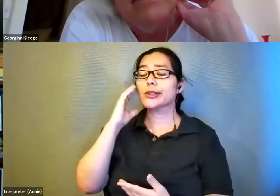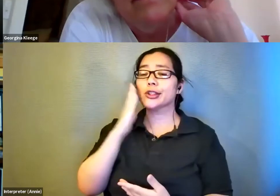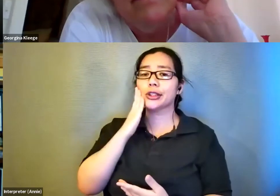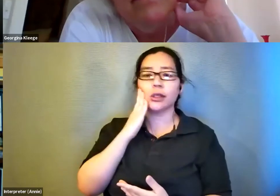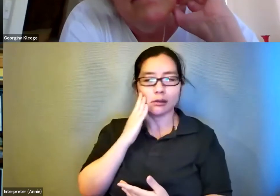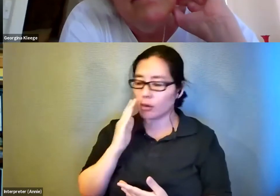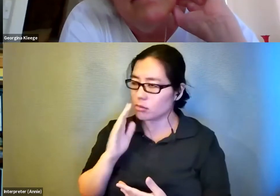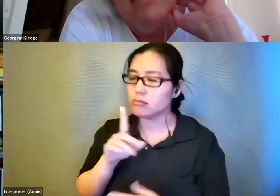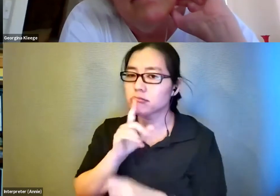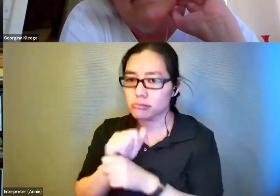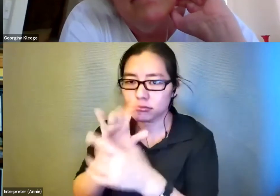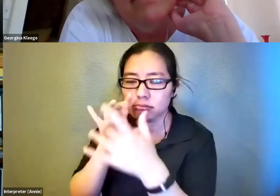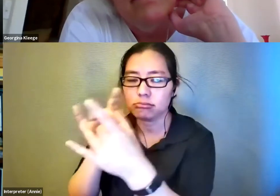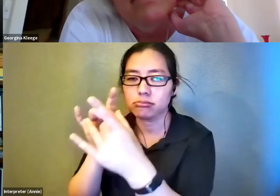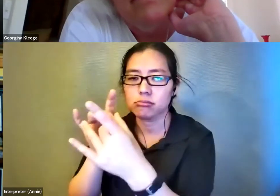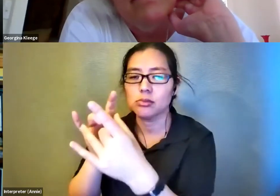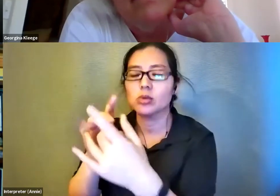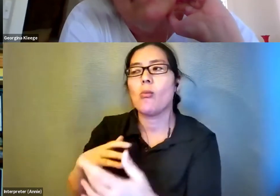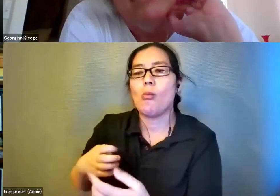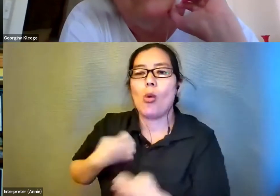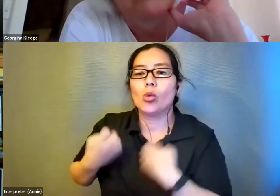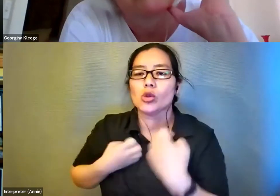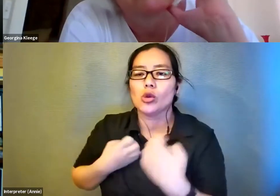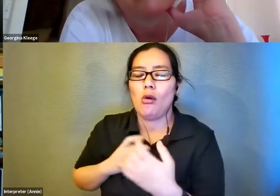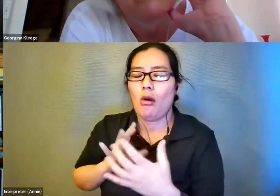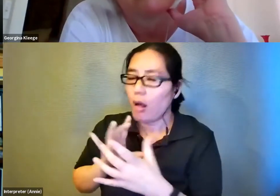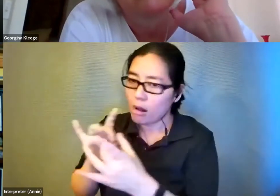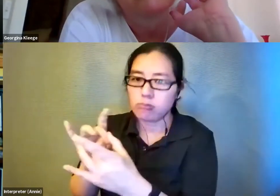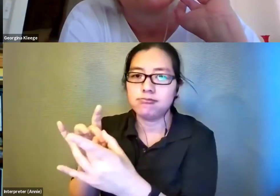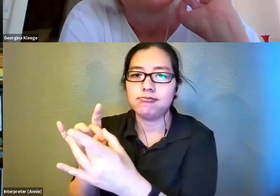was an emotional content that had been somehow captured.